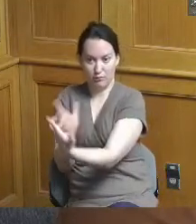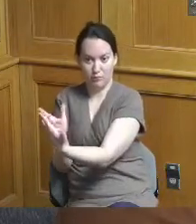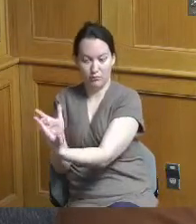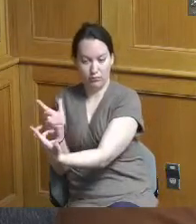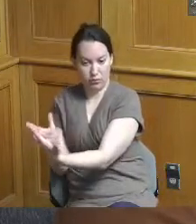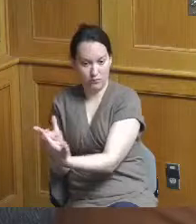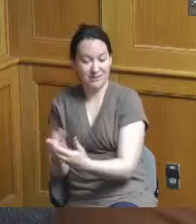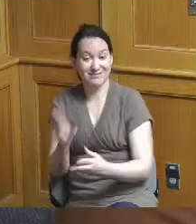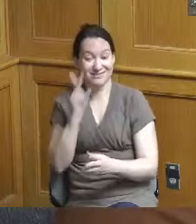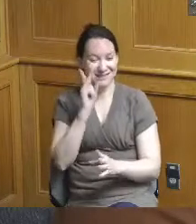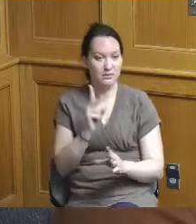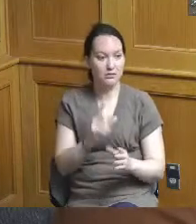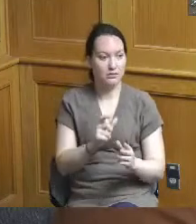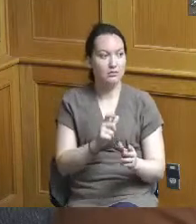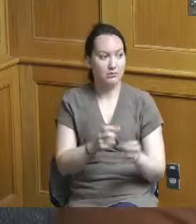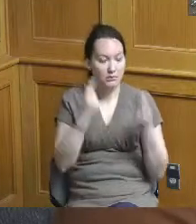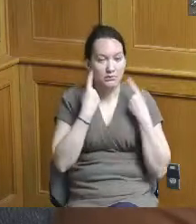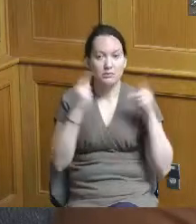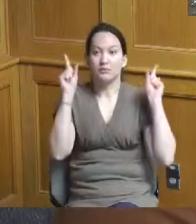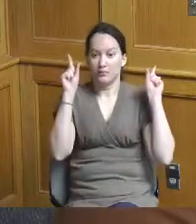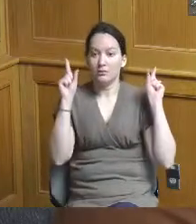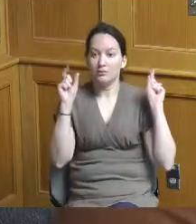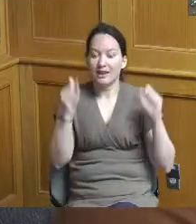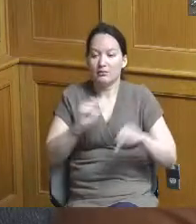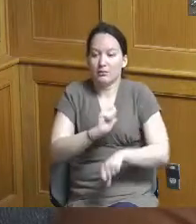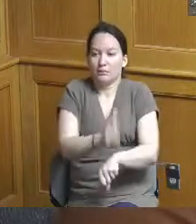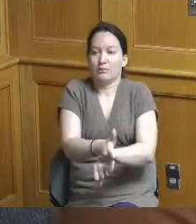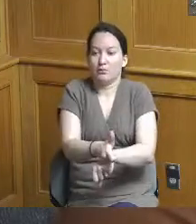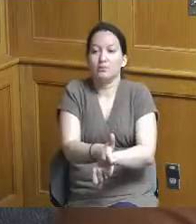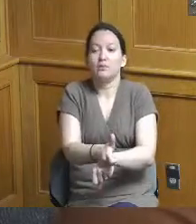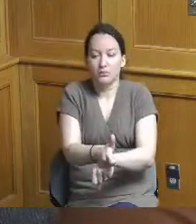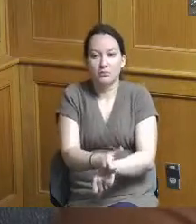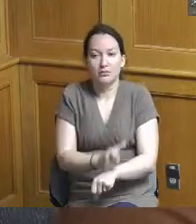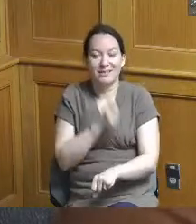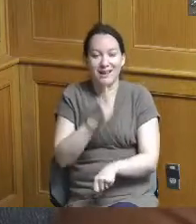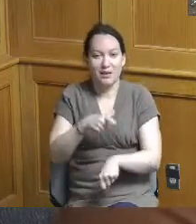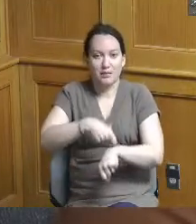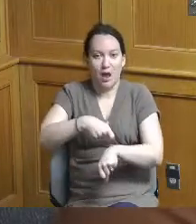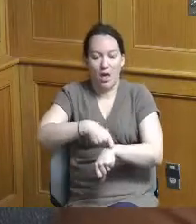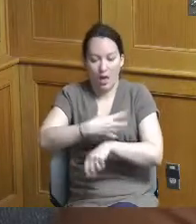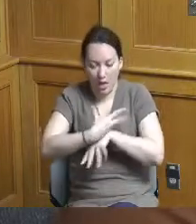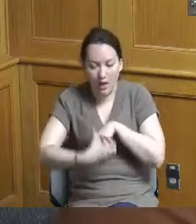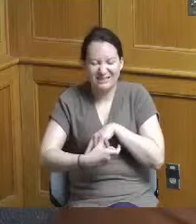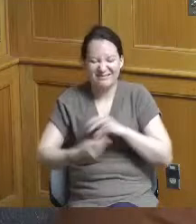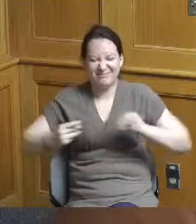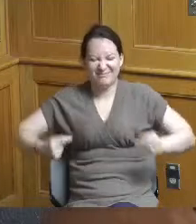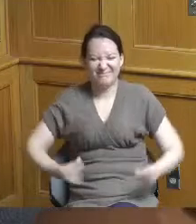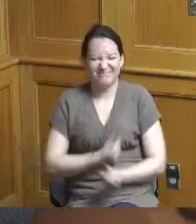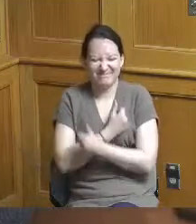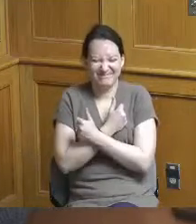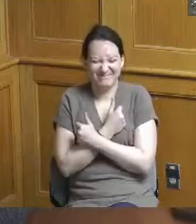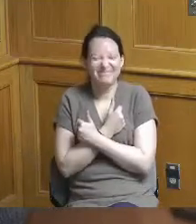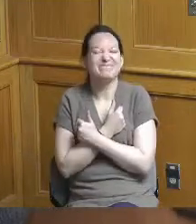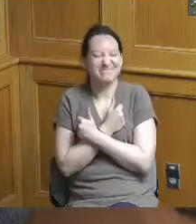these things these things implemented so we don't let the clock run out on us the other thing that